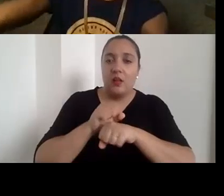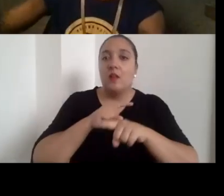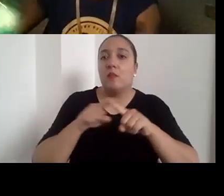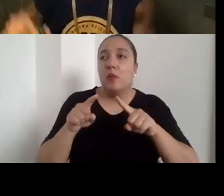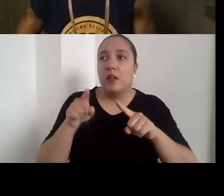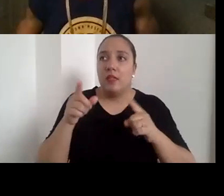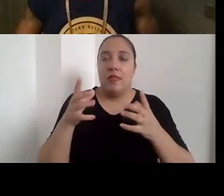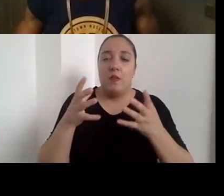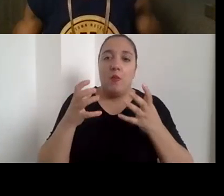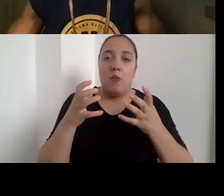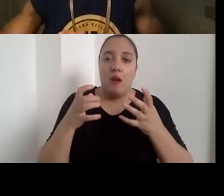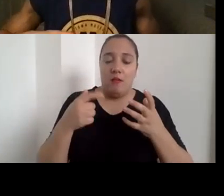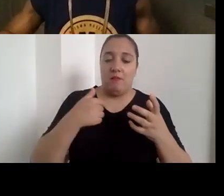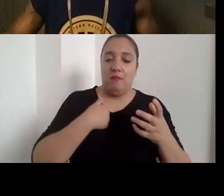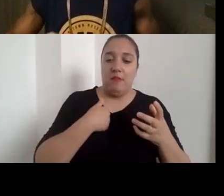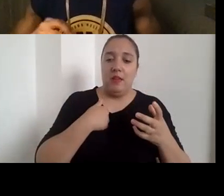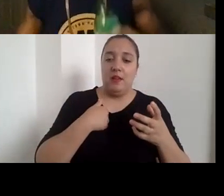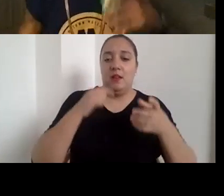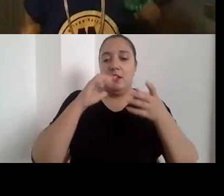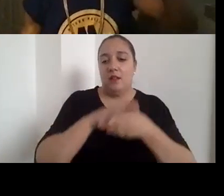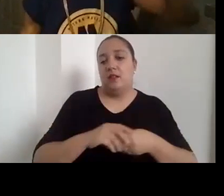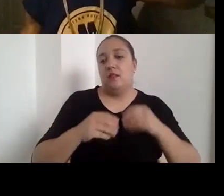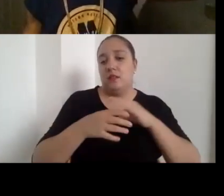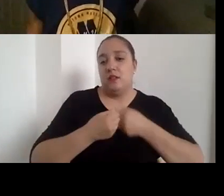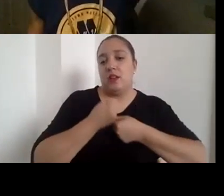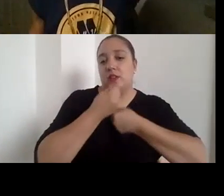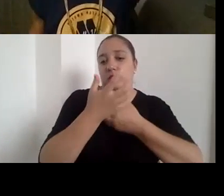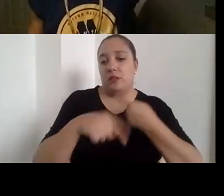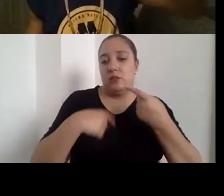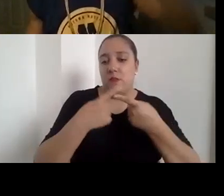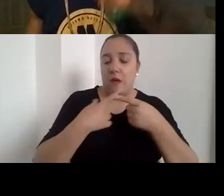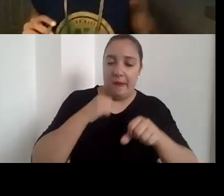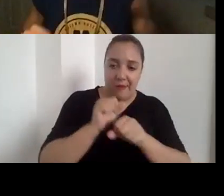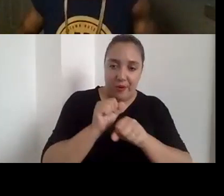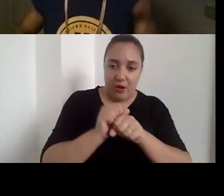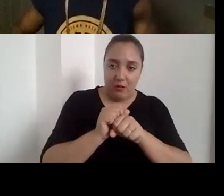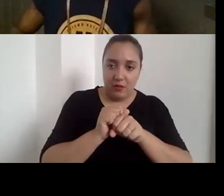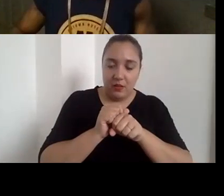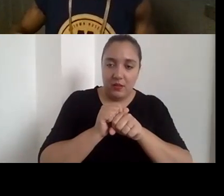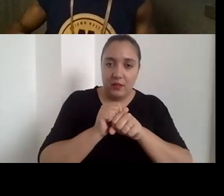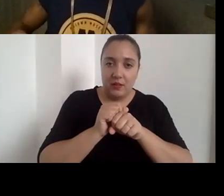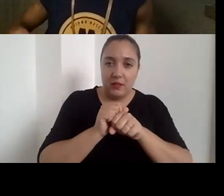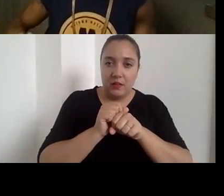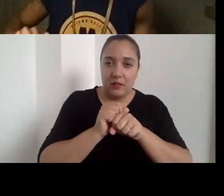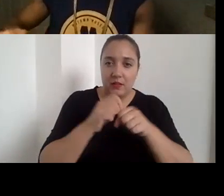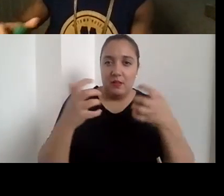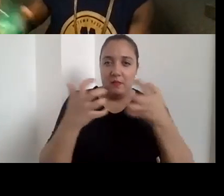about my work in a way that sounded intellectual to them.